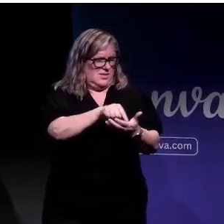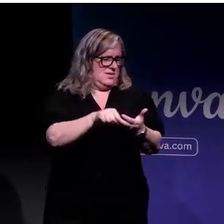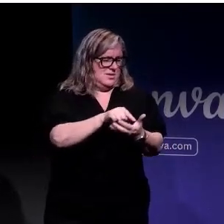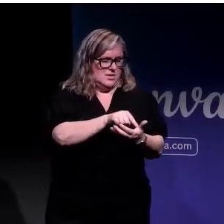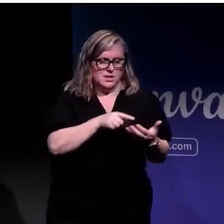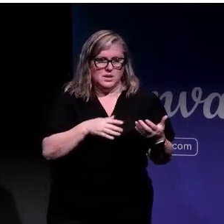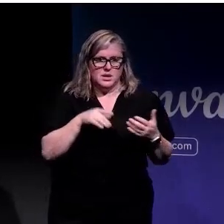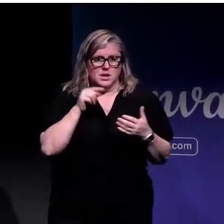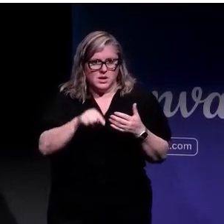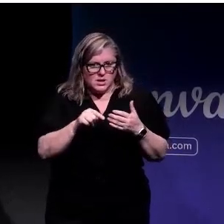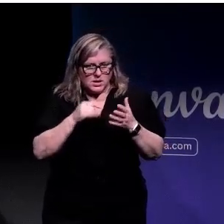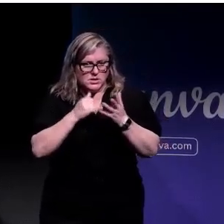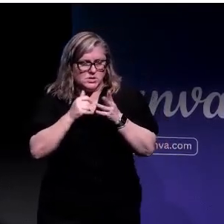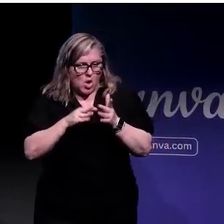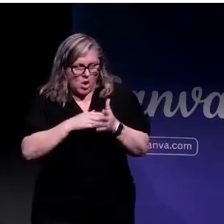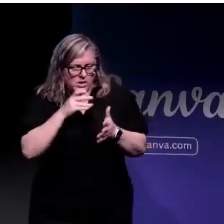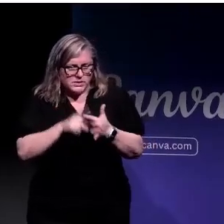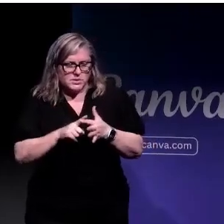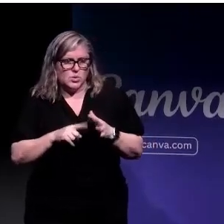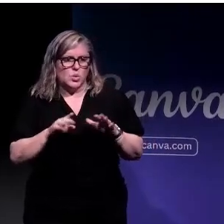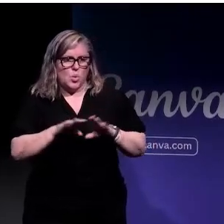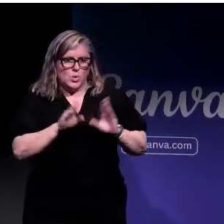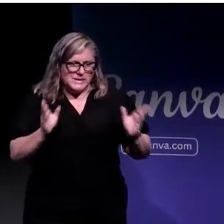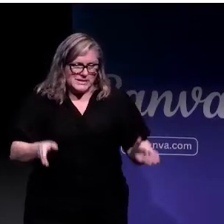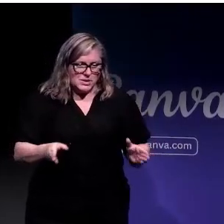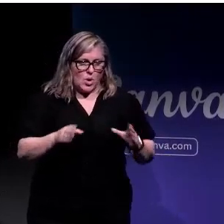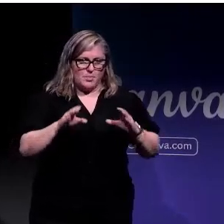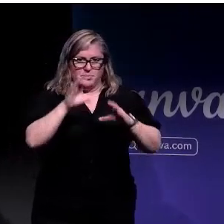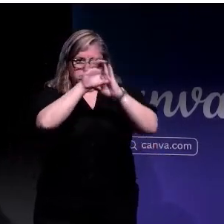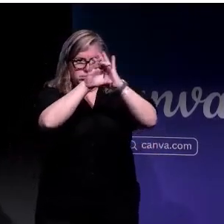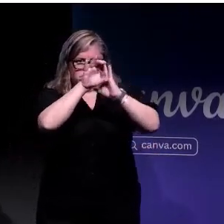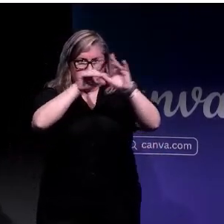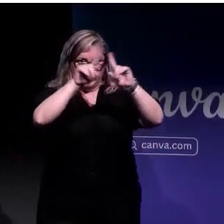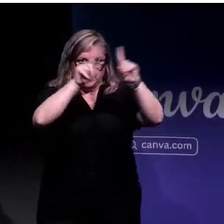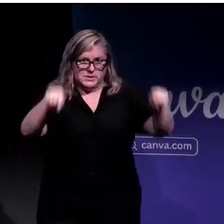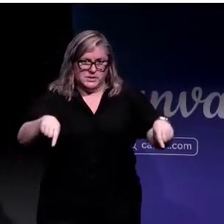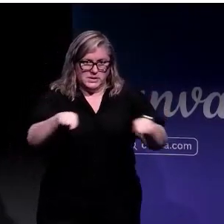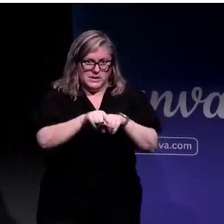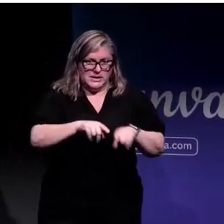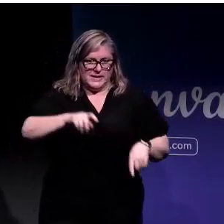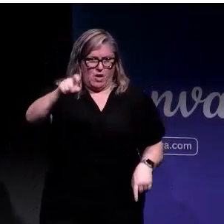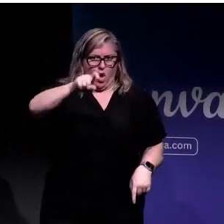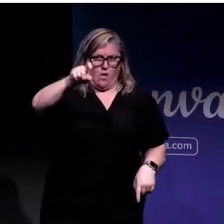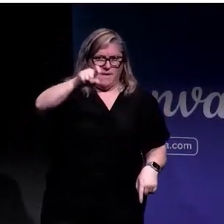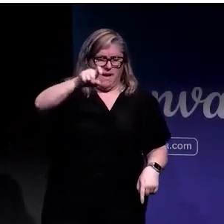On desktops, um, if we've got lots of hover details, lots of animations,